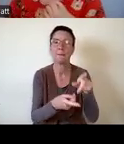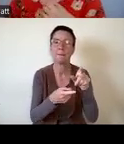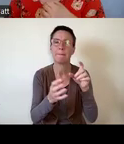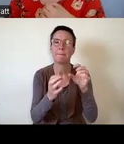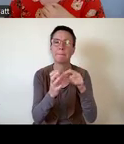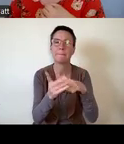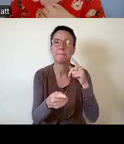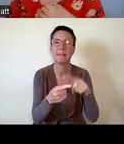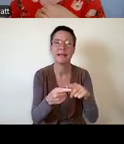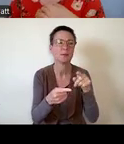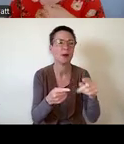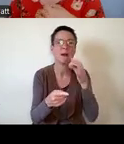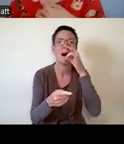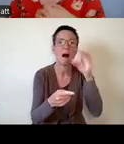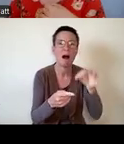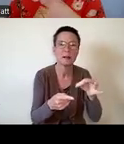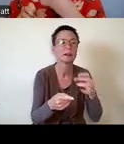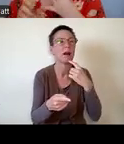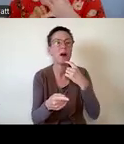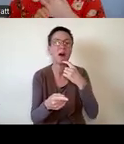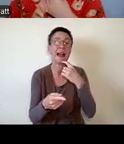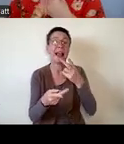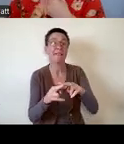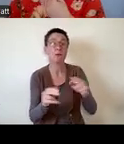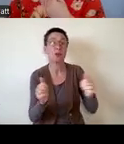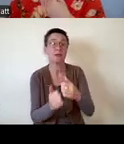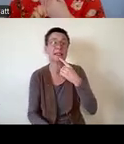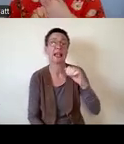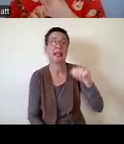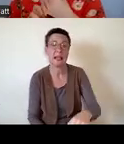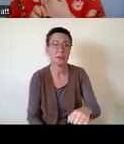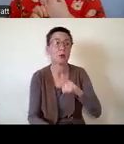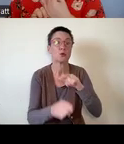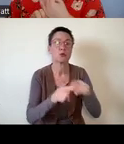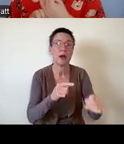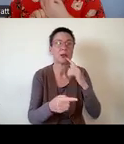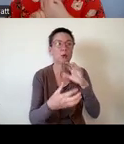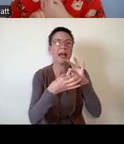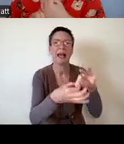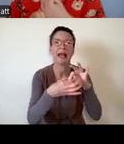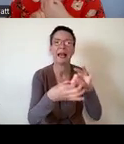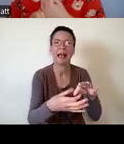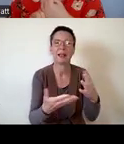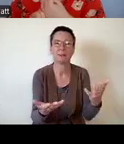"Comment yes if you agree," ones where you're trying to get engagement, but it doesn't really matter what quality it is,